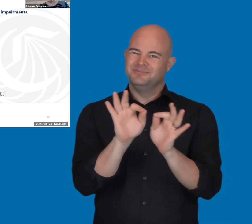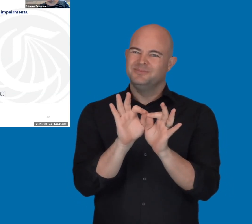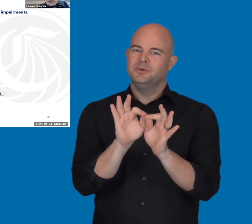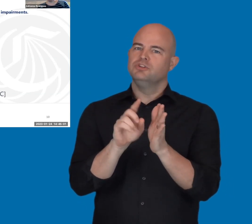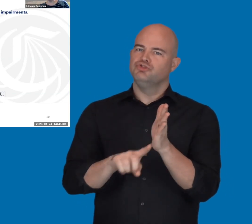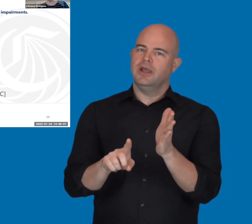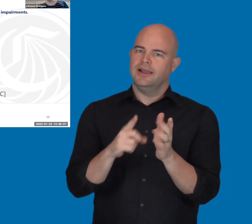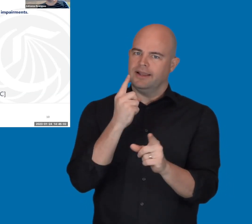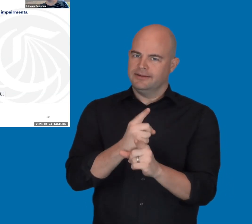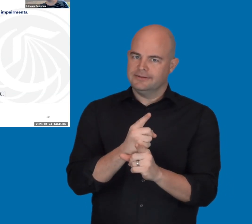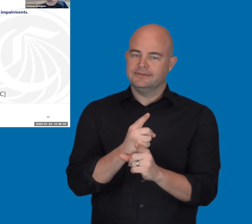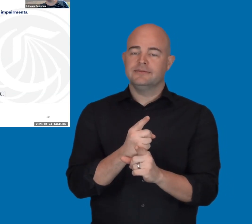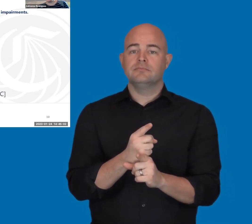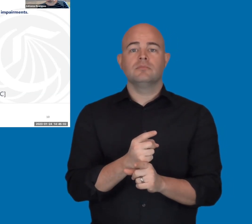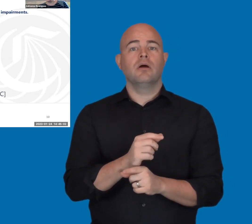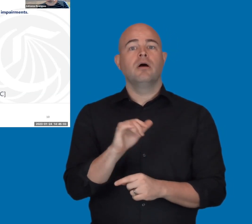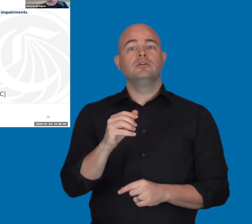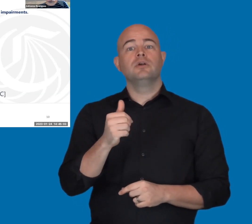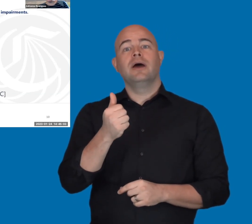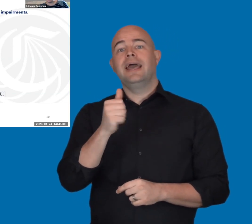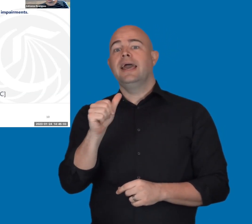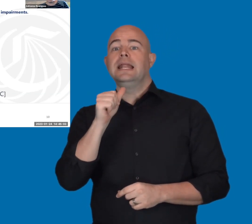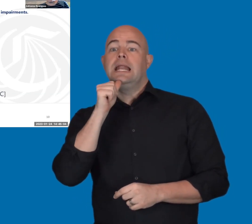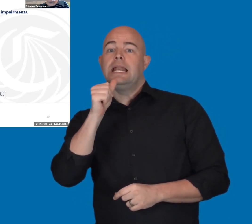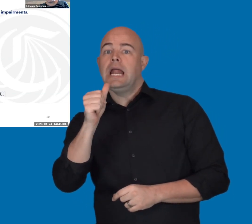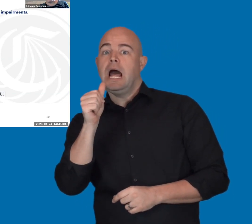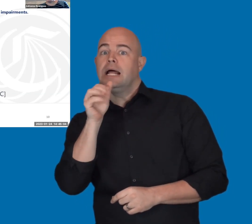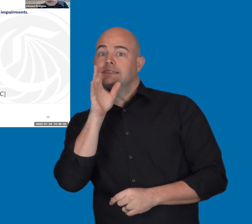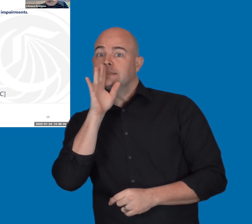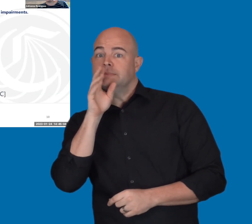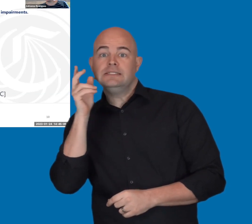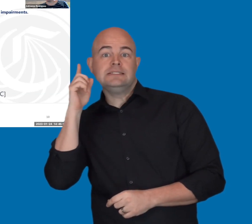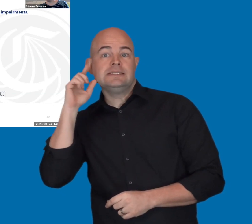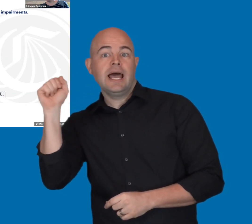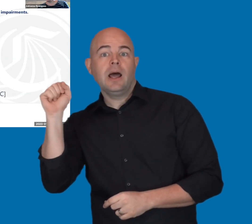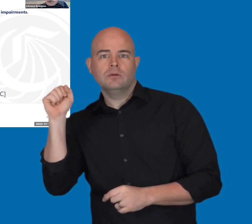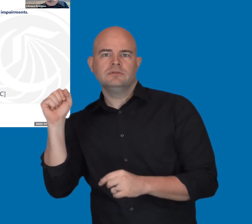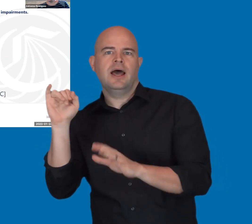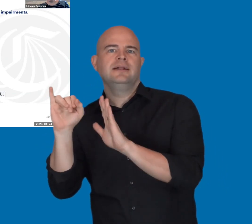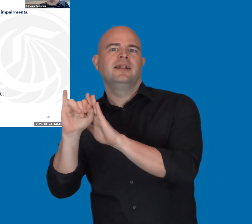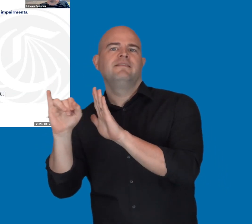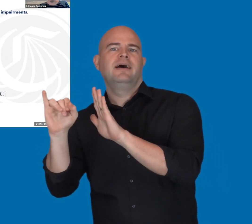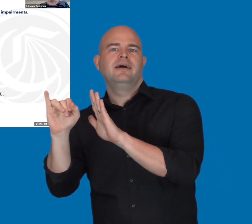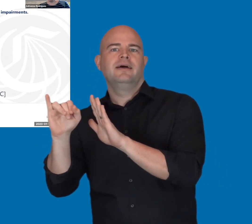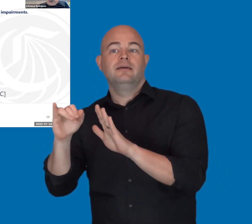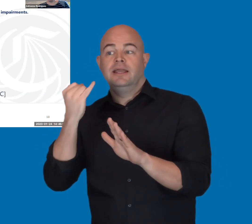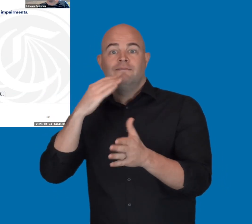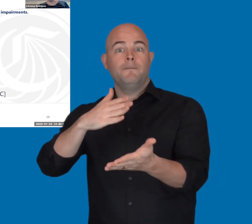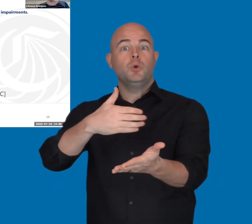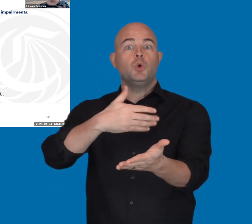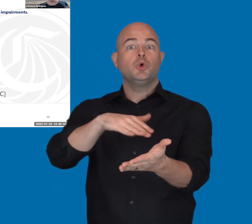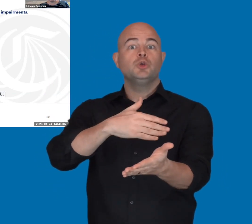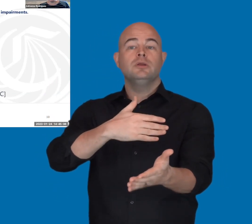And also, don't forget to add non-speech sounds. So, if you've got maybe music that's important